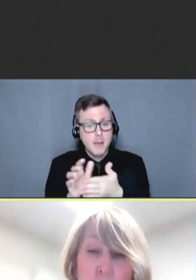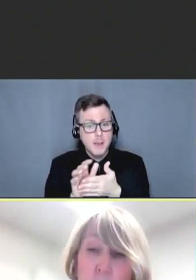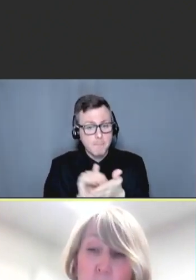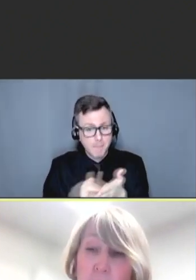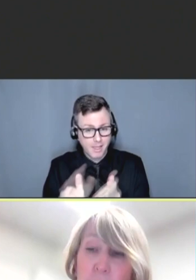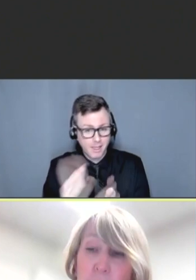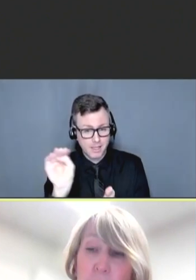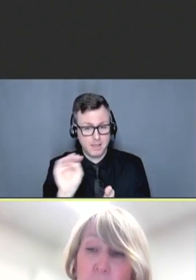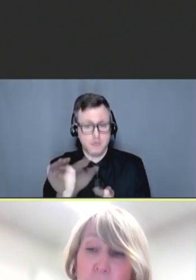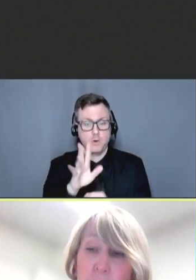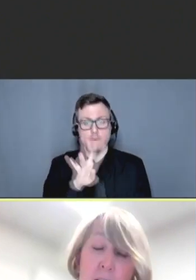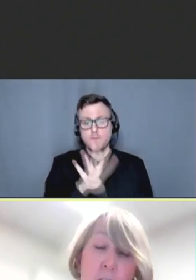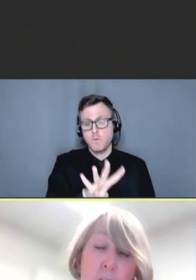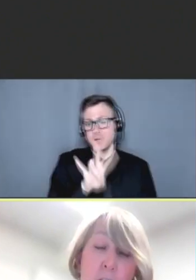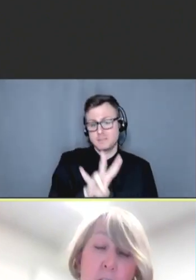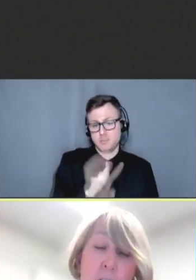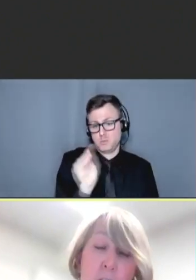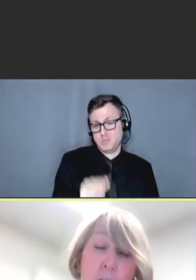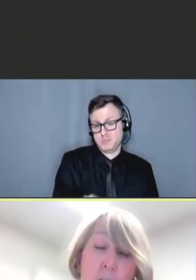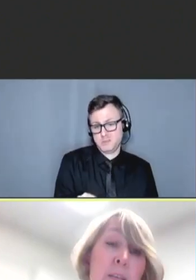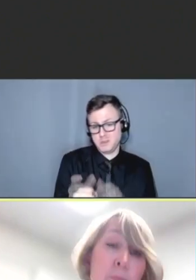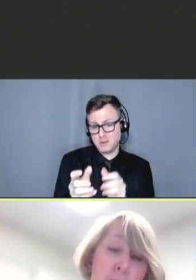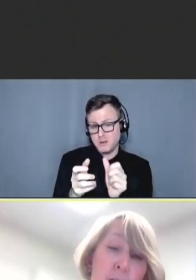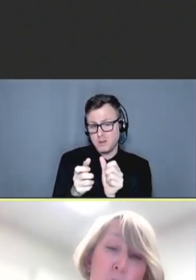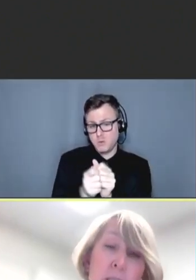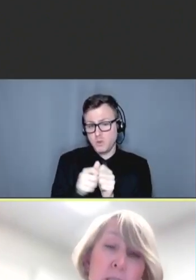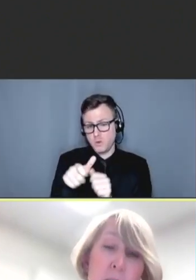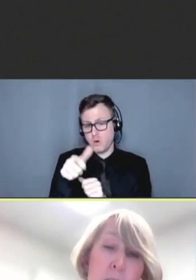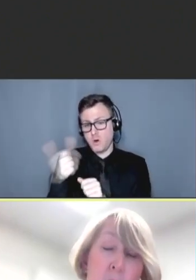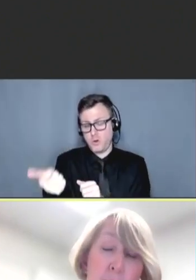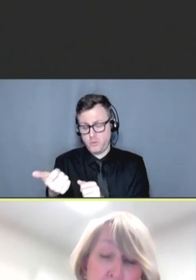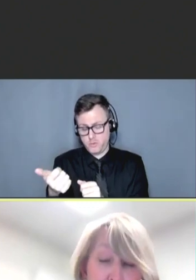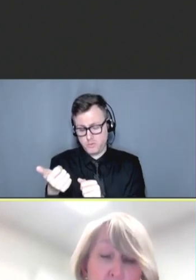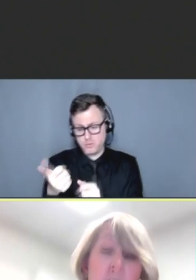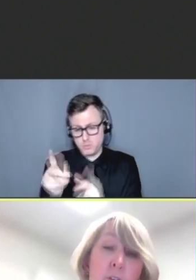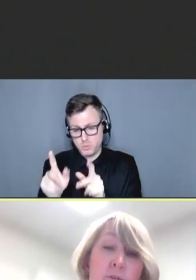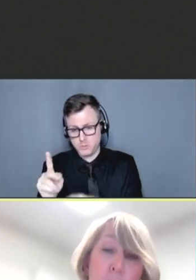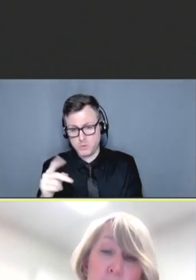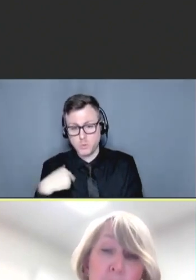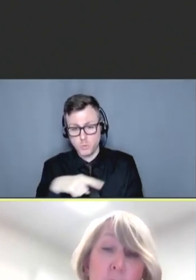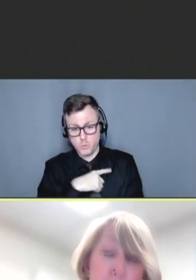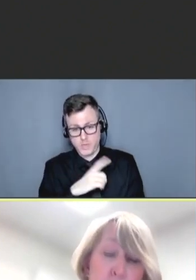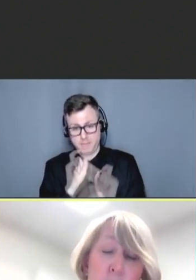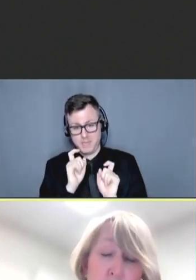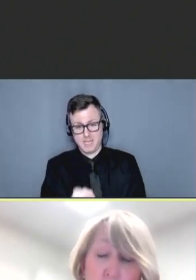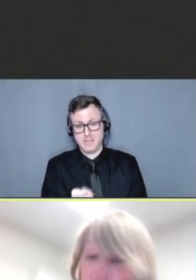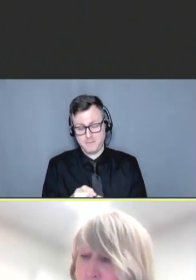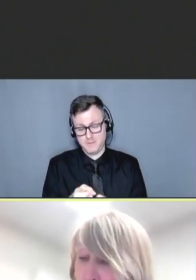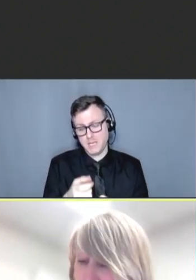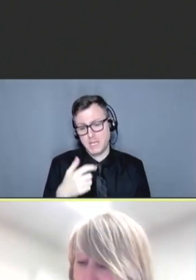vaccines with the other vaccines at 50 percent of pharmacists -- of the vaccines delivered, a pharmacist was involved somehow.